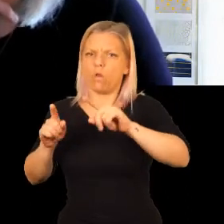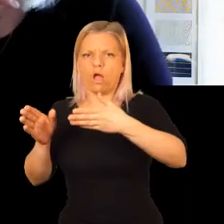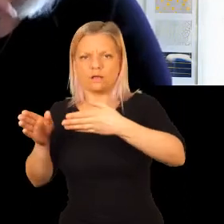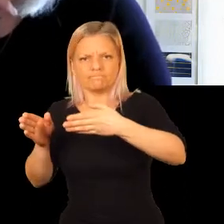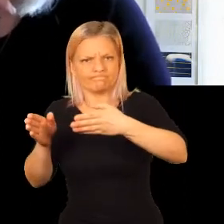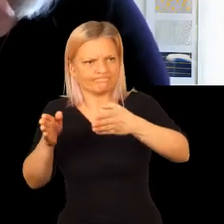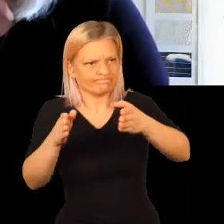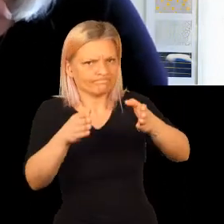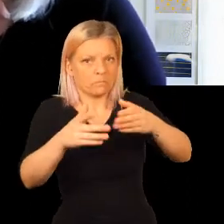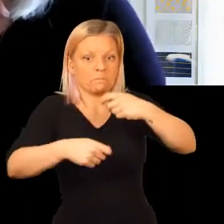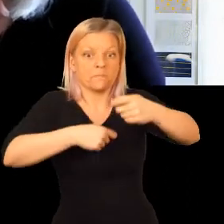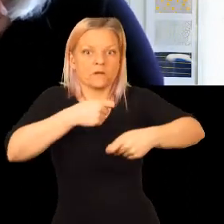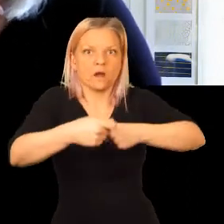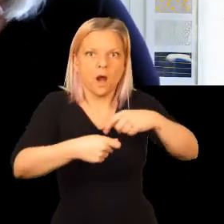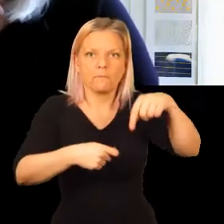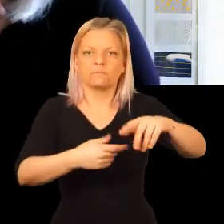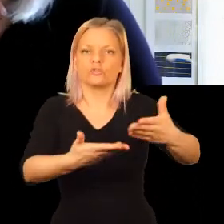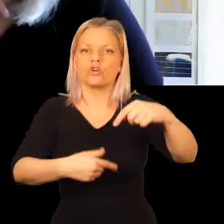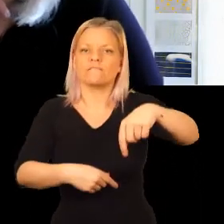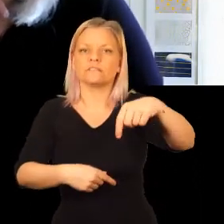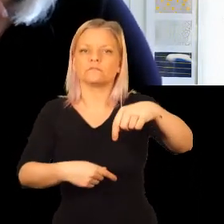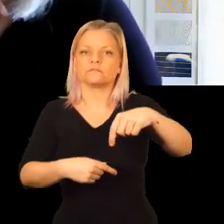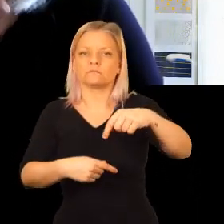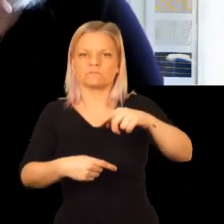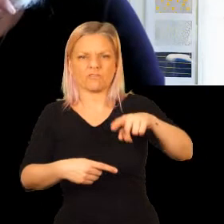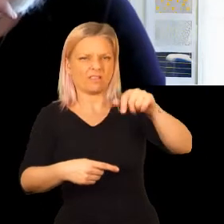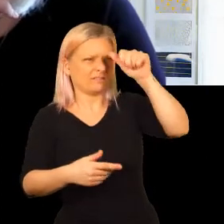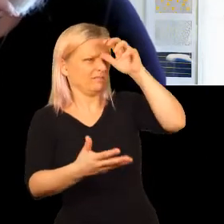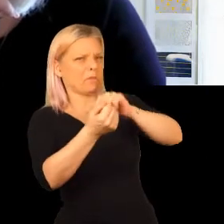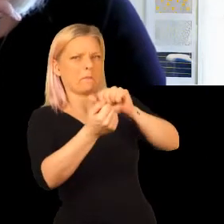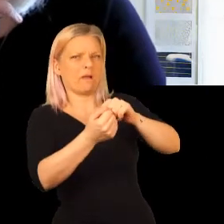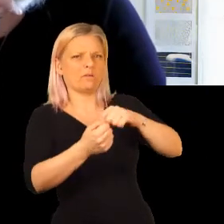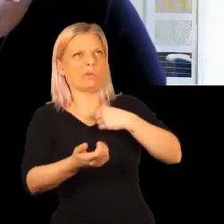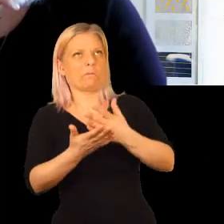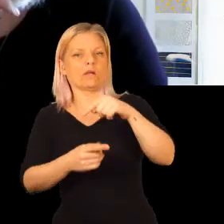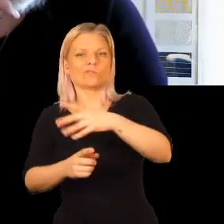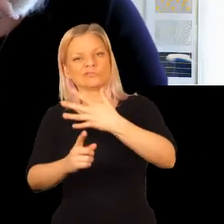think sometimes we move and we veer more towards becoming services rather than actually remembering